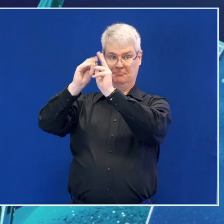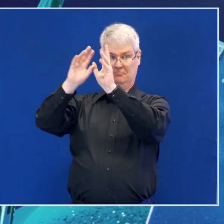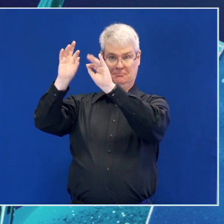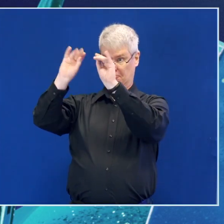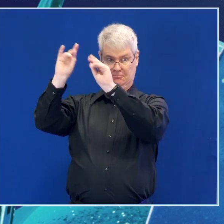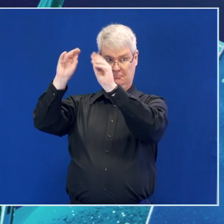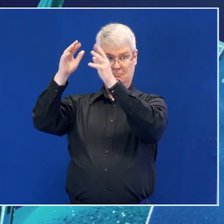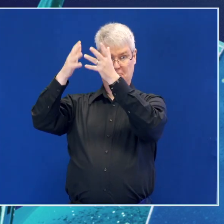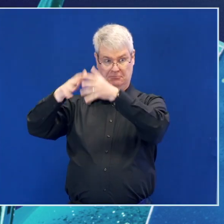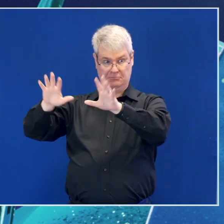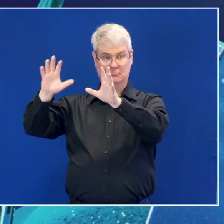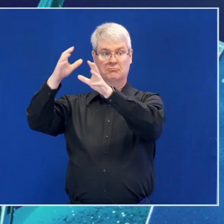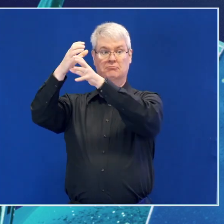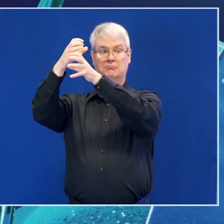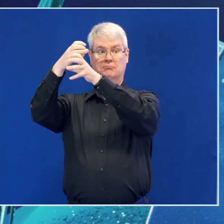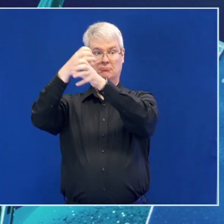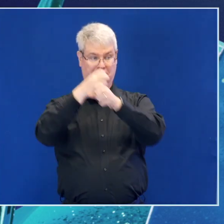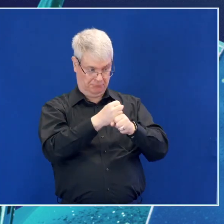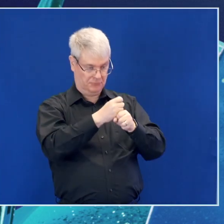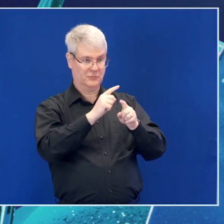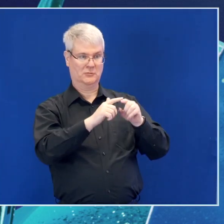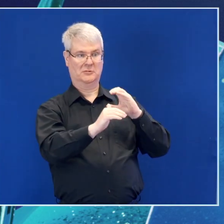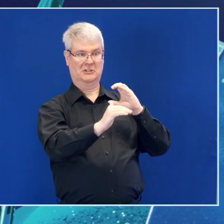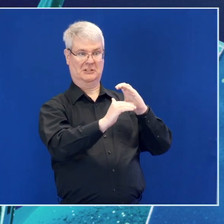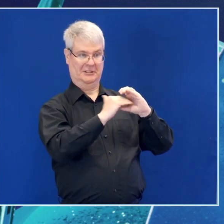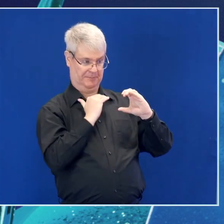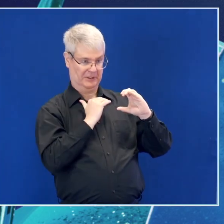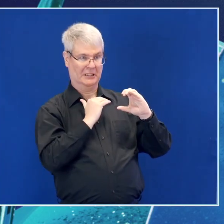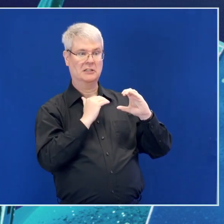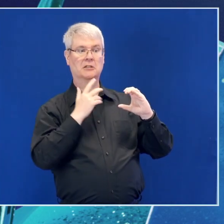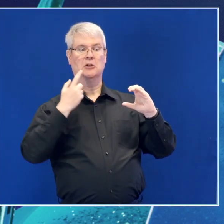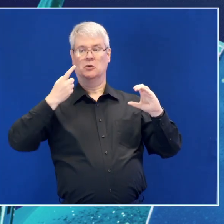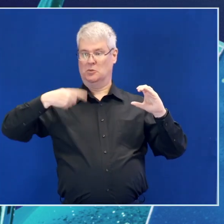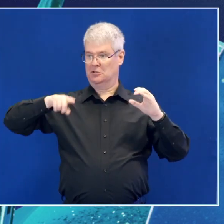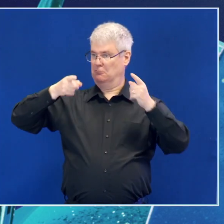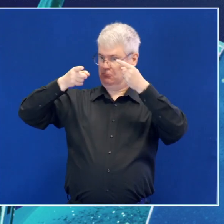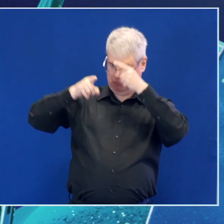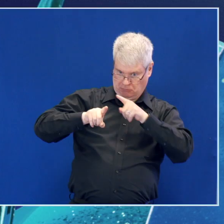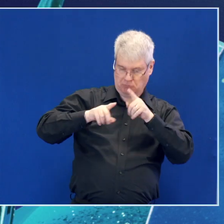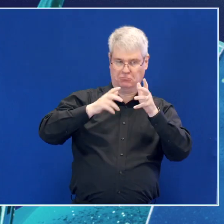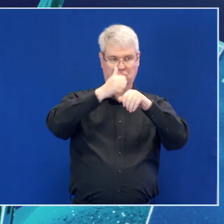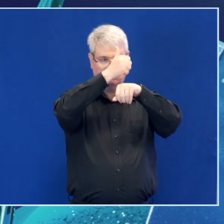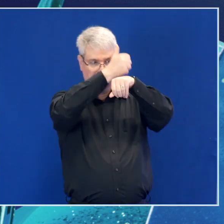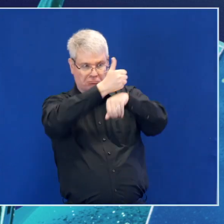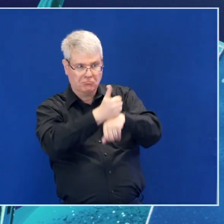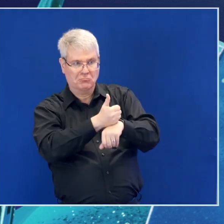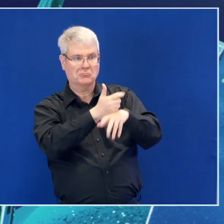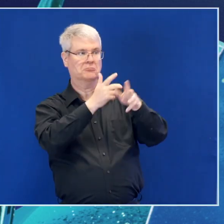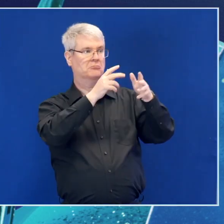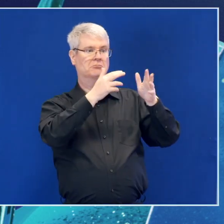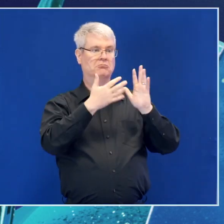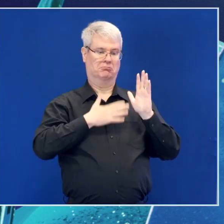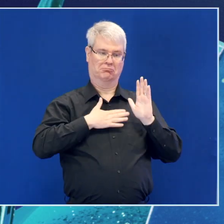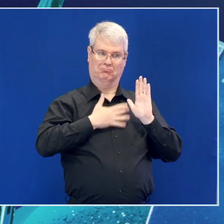and specific coaching every single time created tremendous anxiety for me. And this is a real-world example.